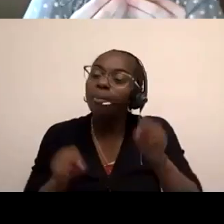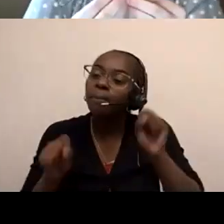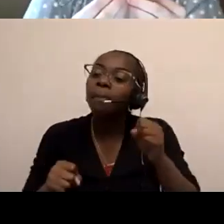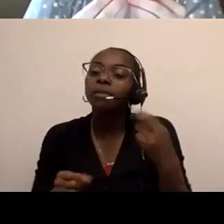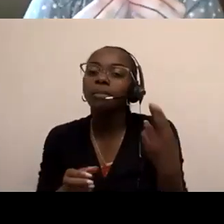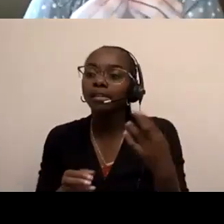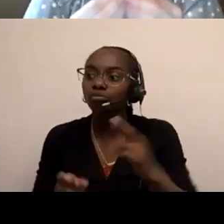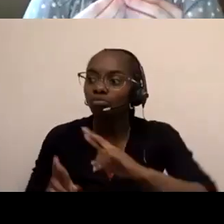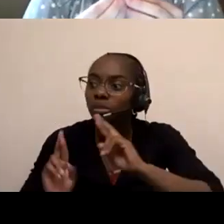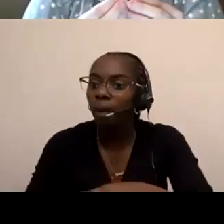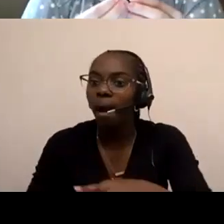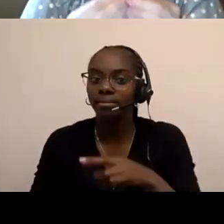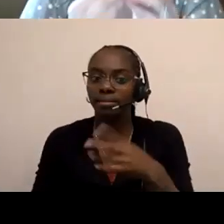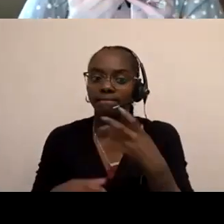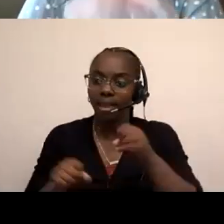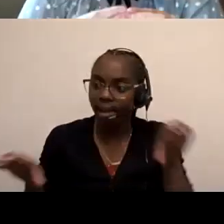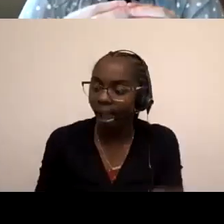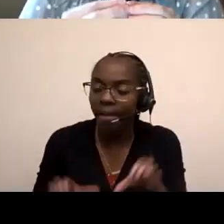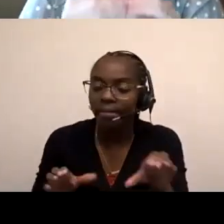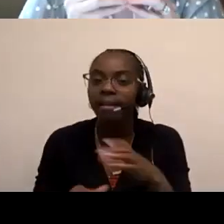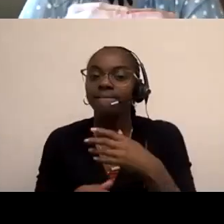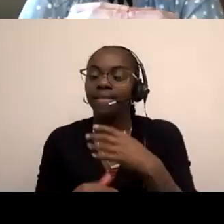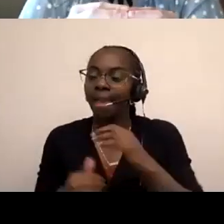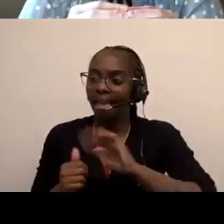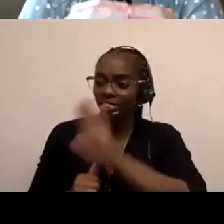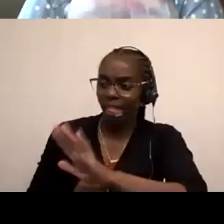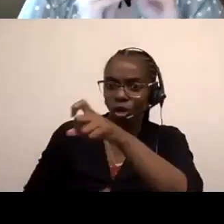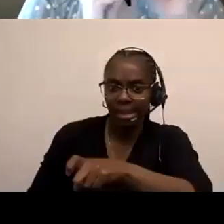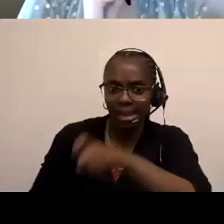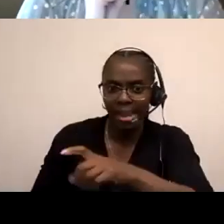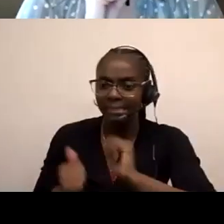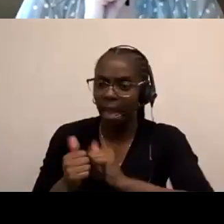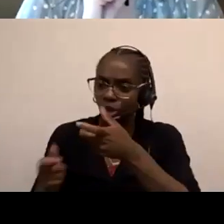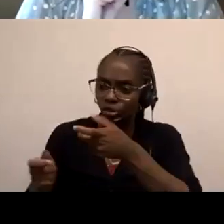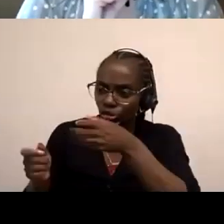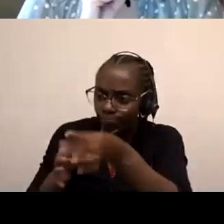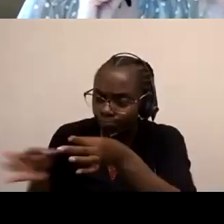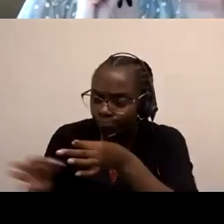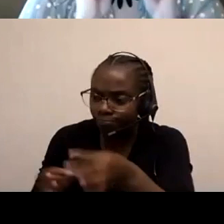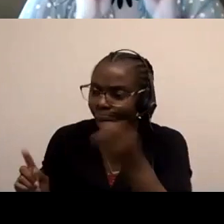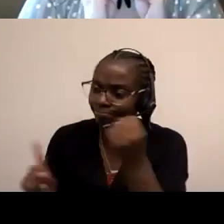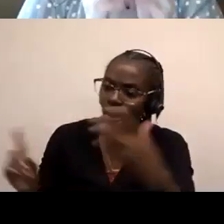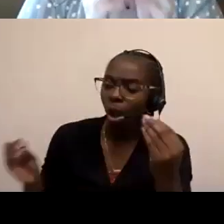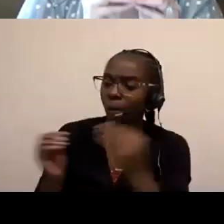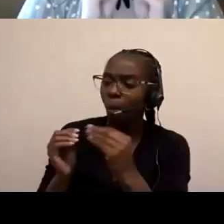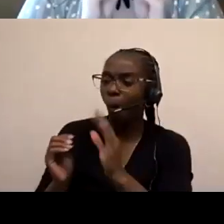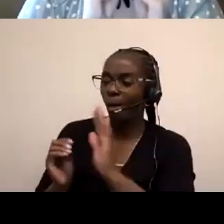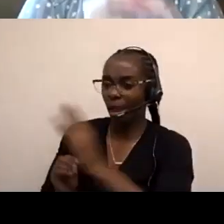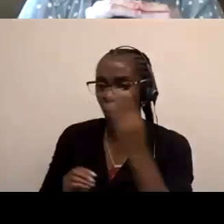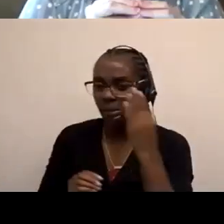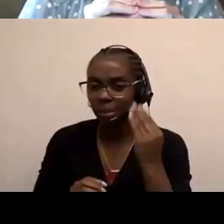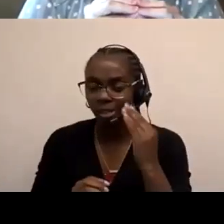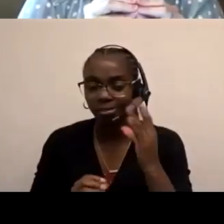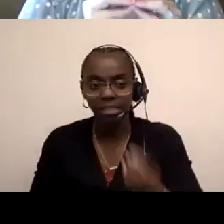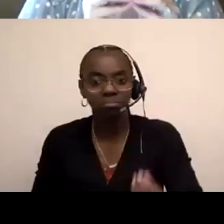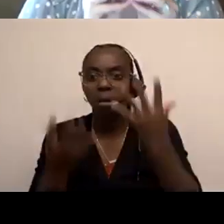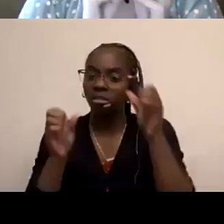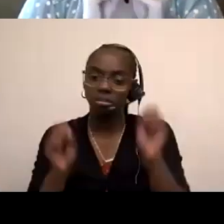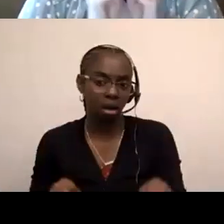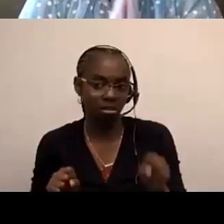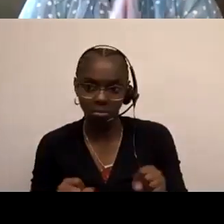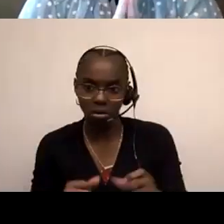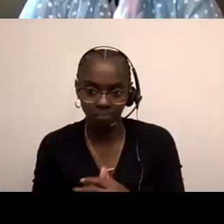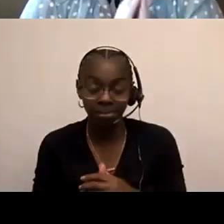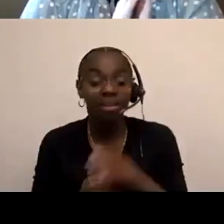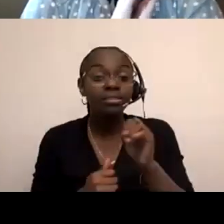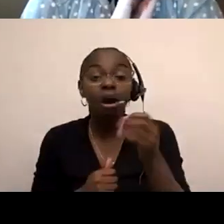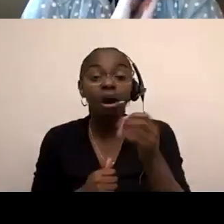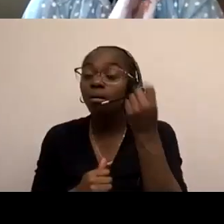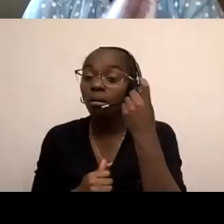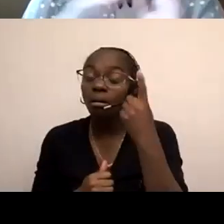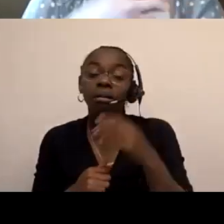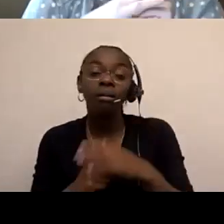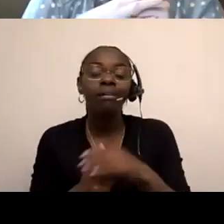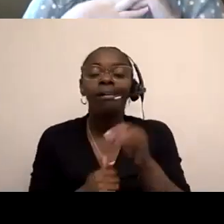TO THEM AND THEIR NEEDS AND HAVING THAT EXPERIENCE AS MUCH AS POSSIBLE. SO LIKE I SAID IF YOU GET ON THE INTERNET